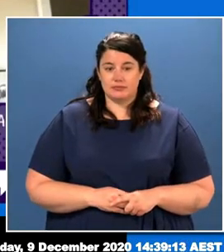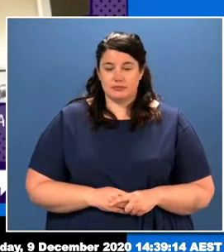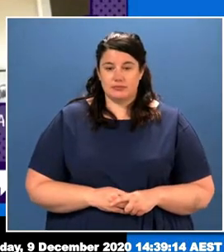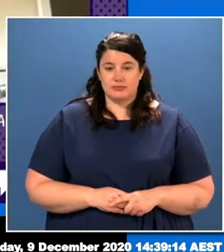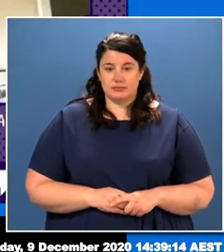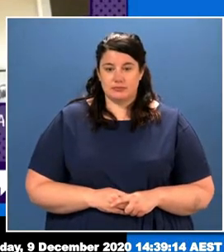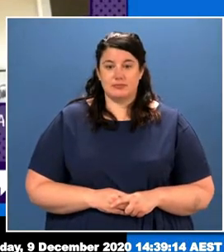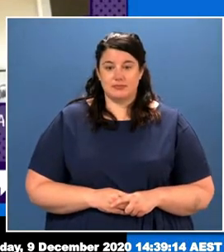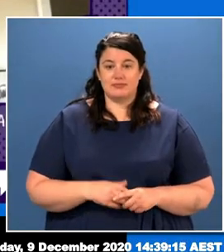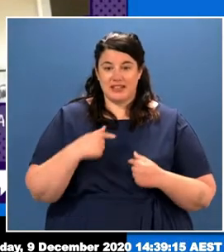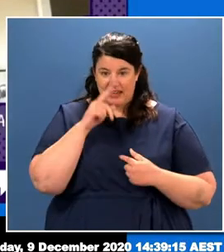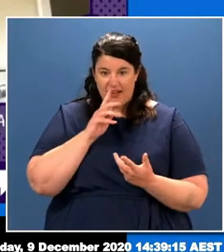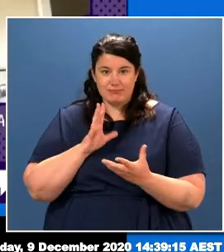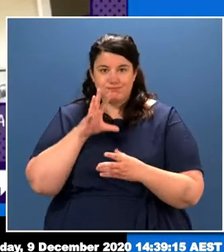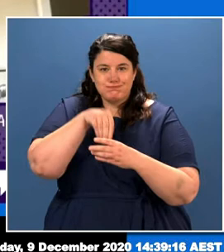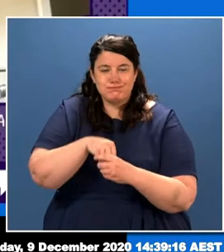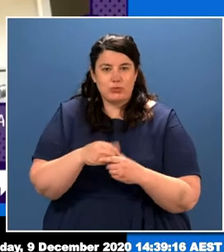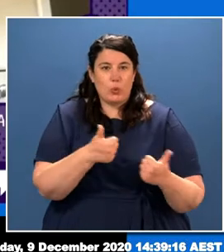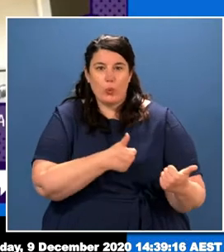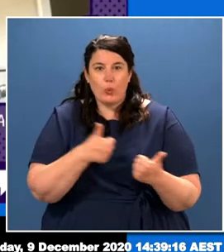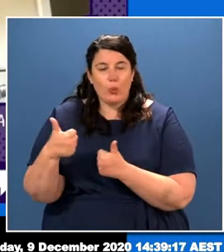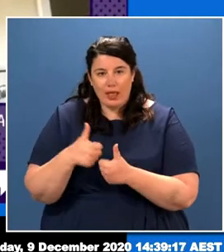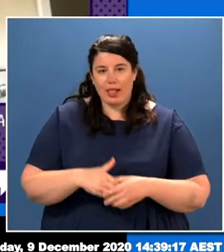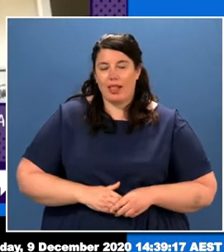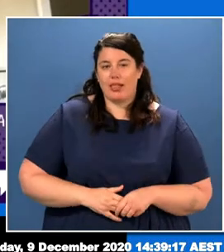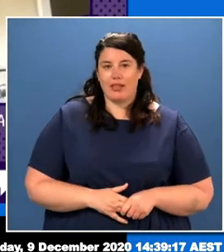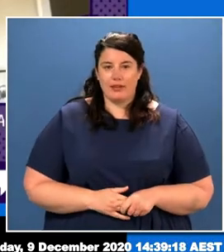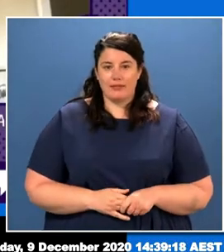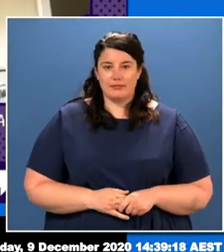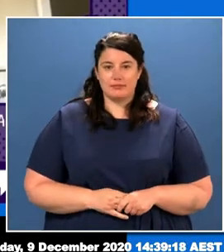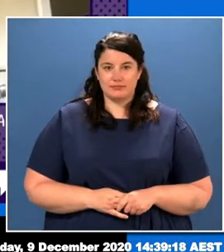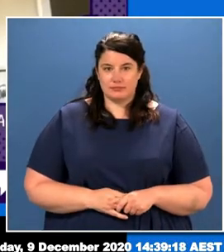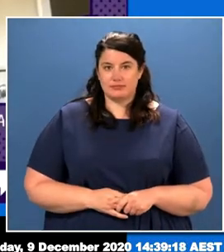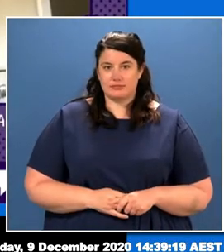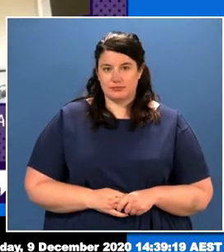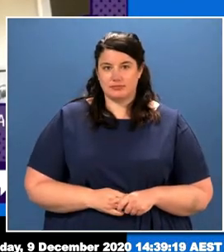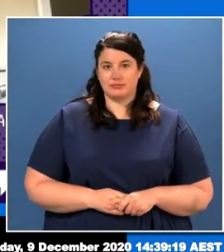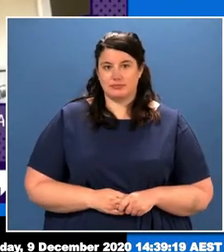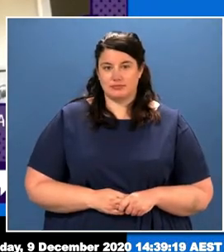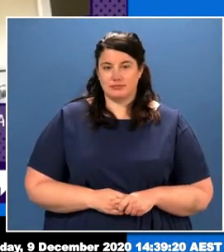We will able to fit in well. And all the (unclear) would be able to have someone like me.